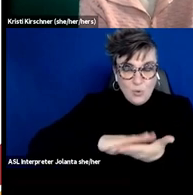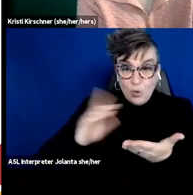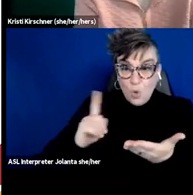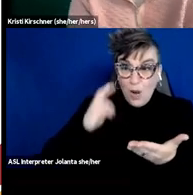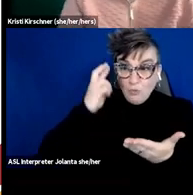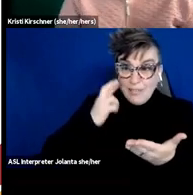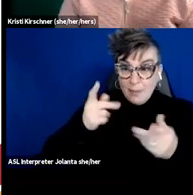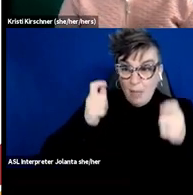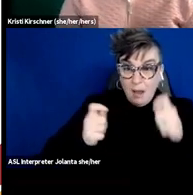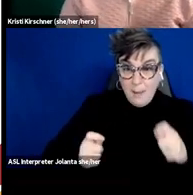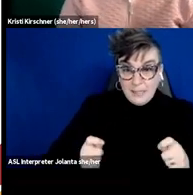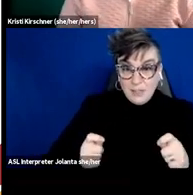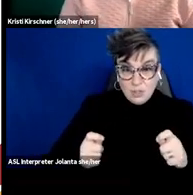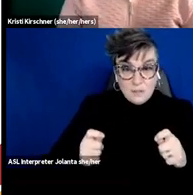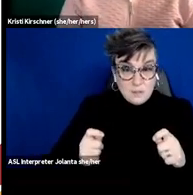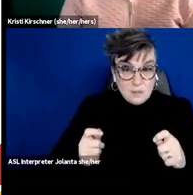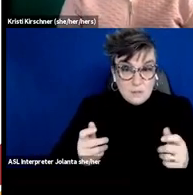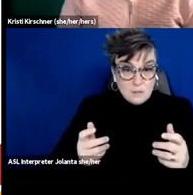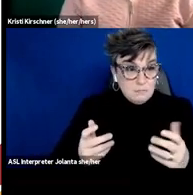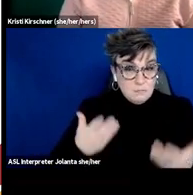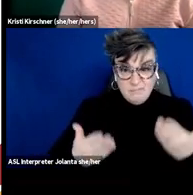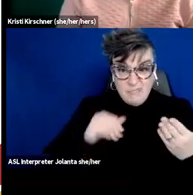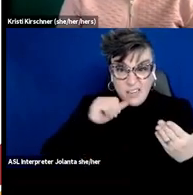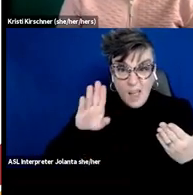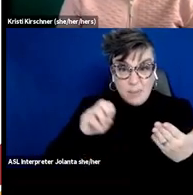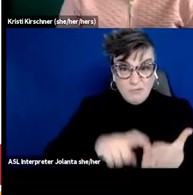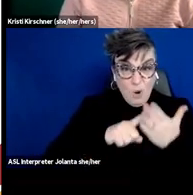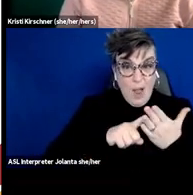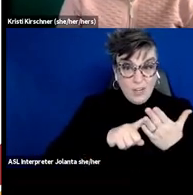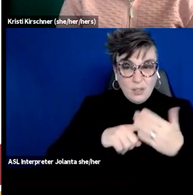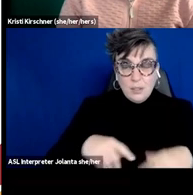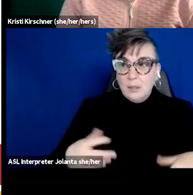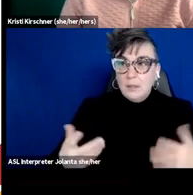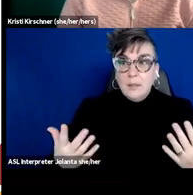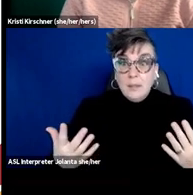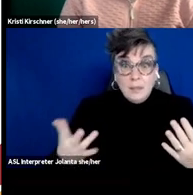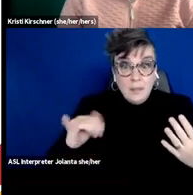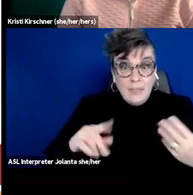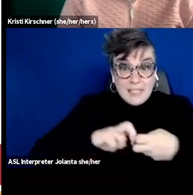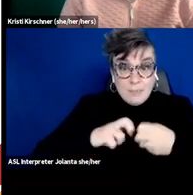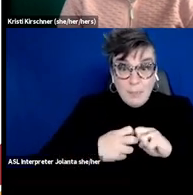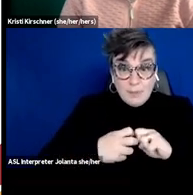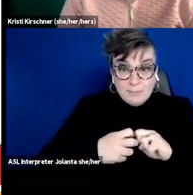accommodations may not be required, well that’s a problem, right? And that’s something I